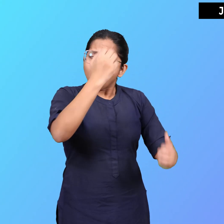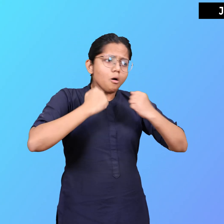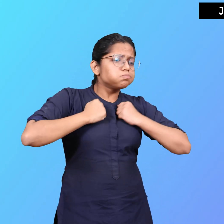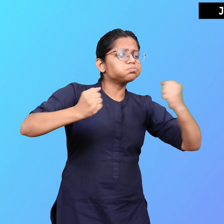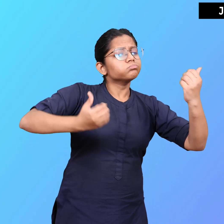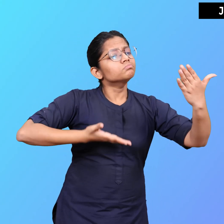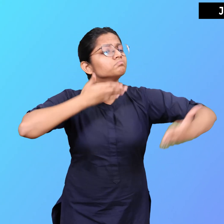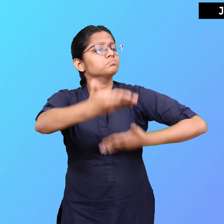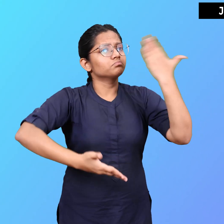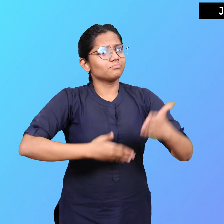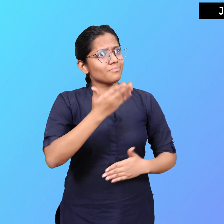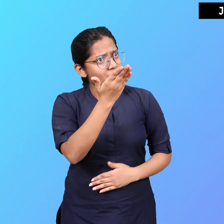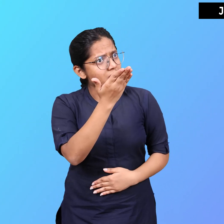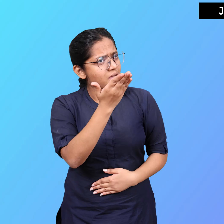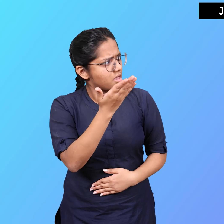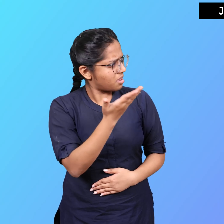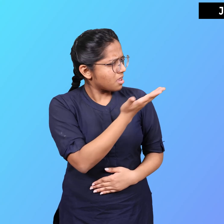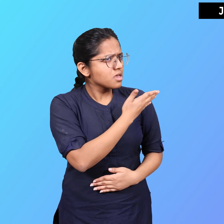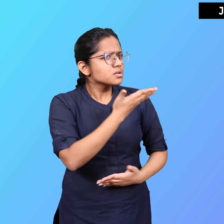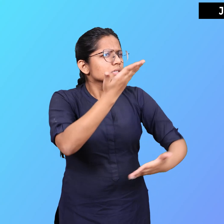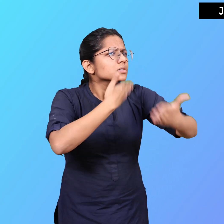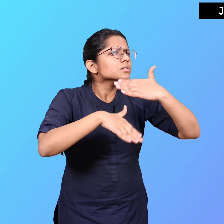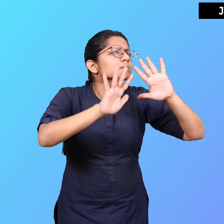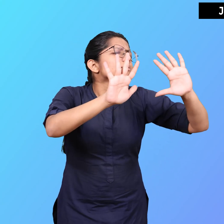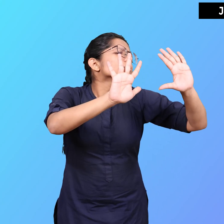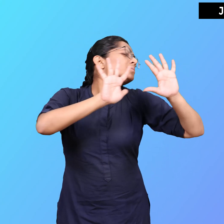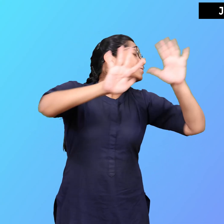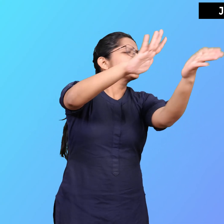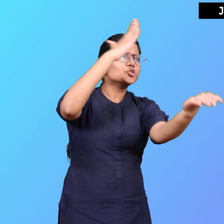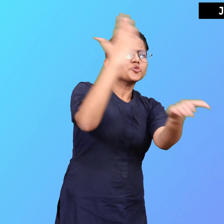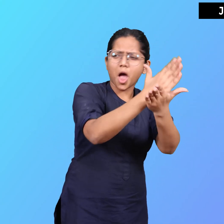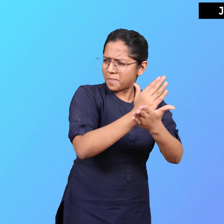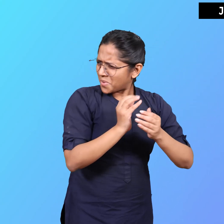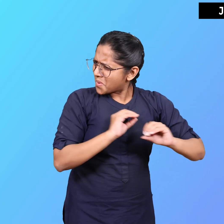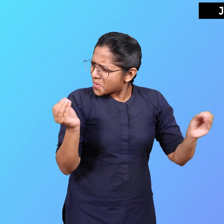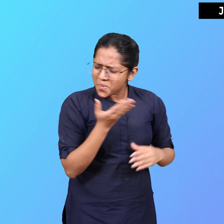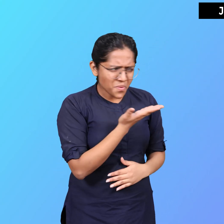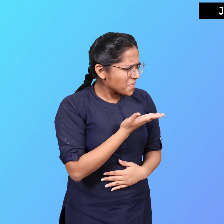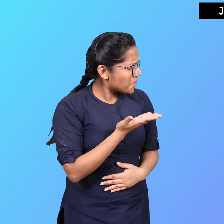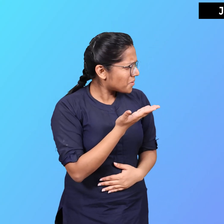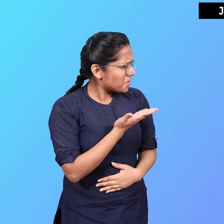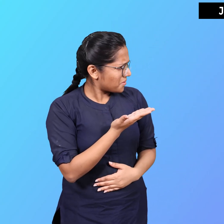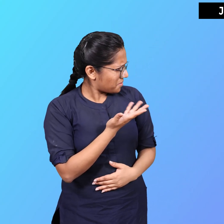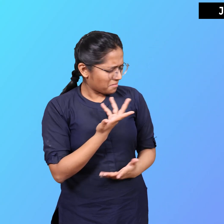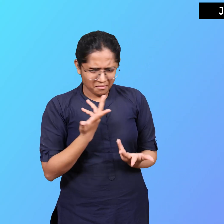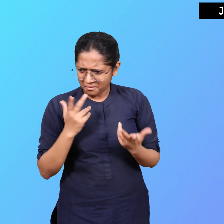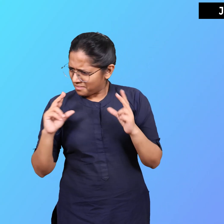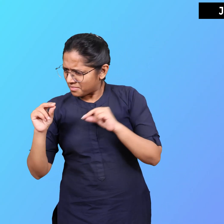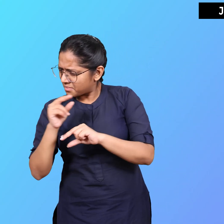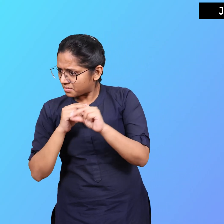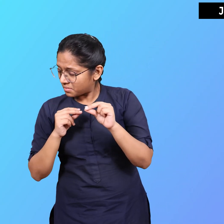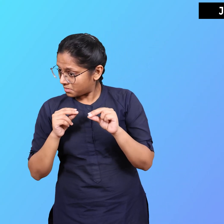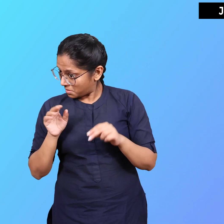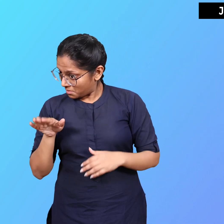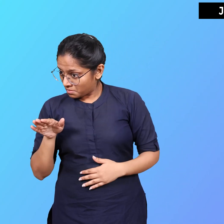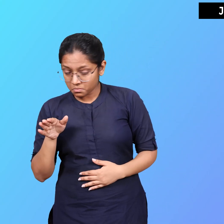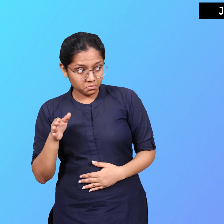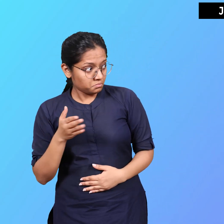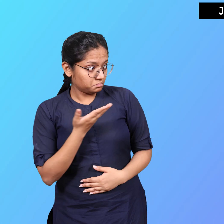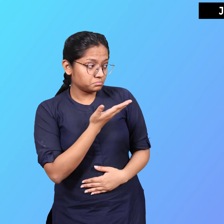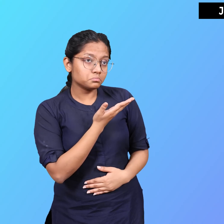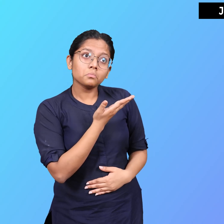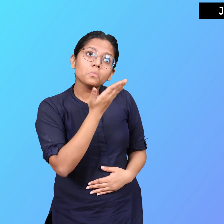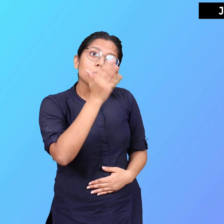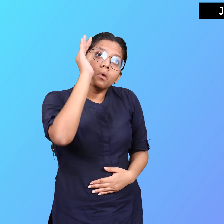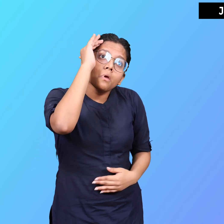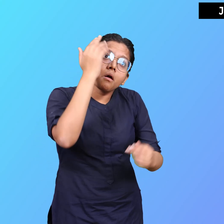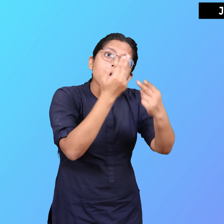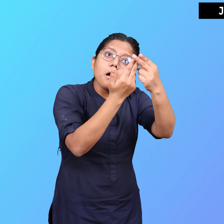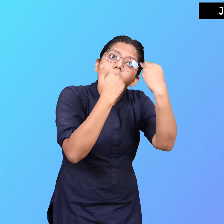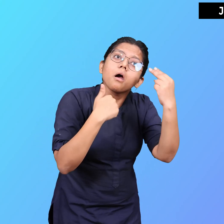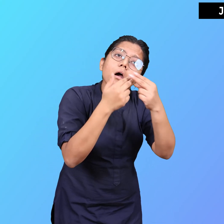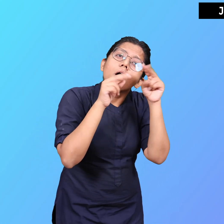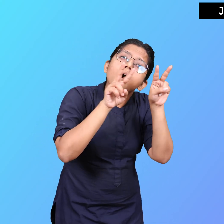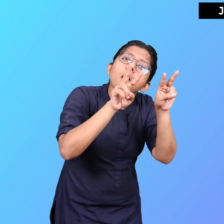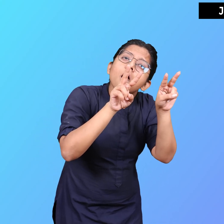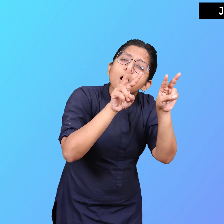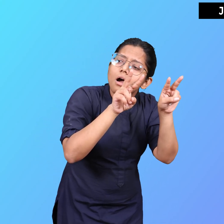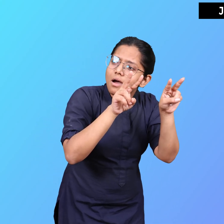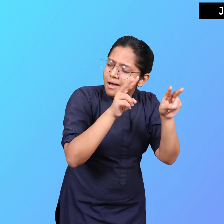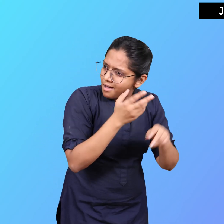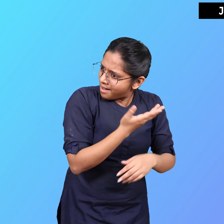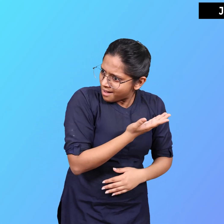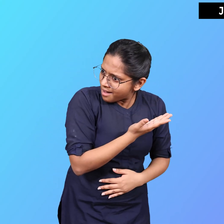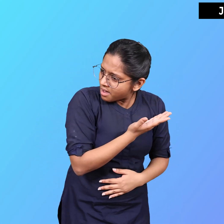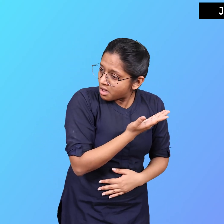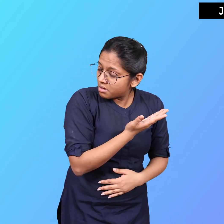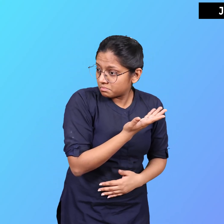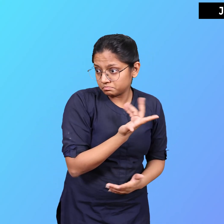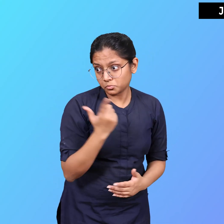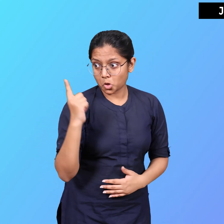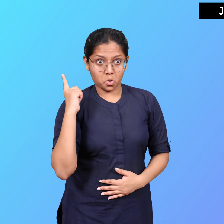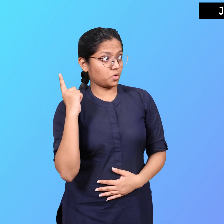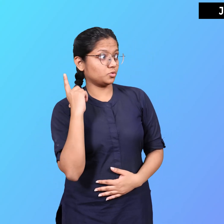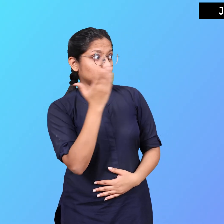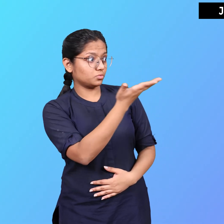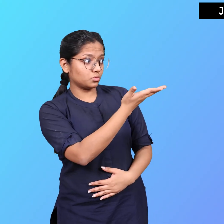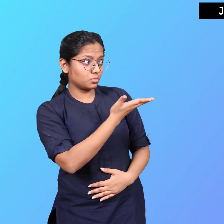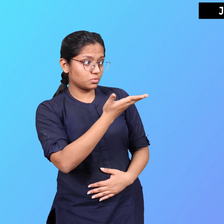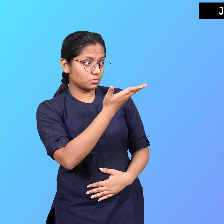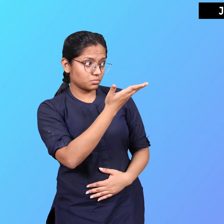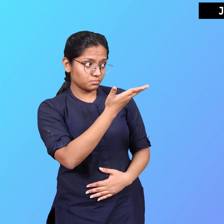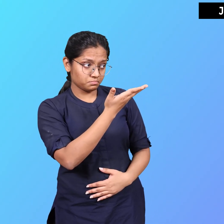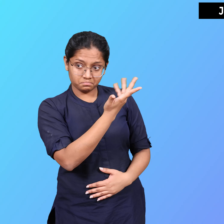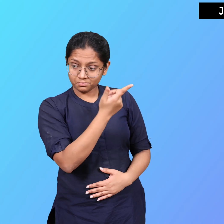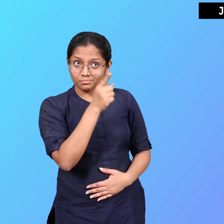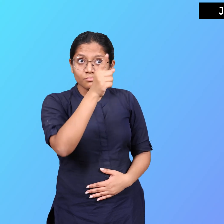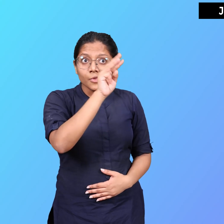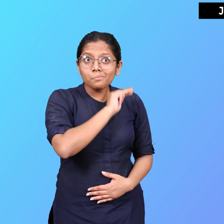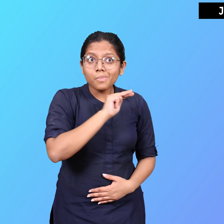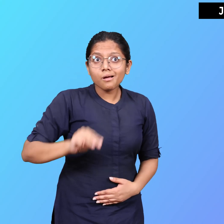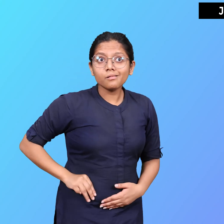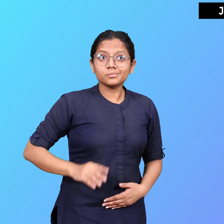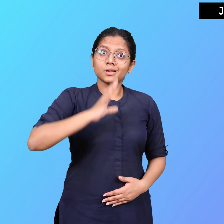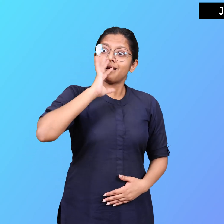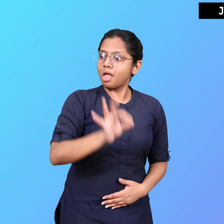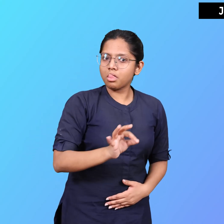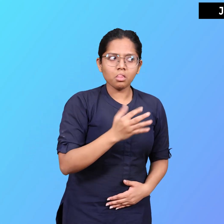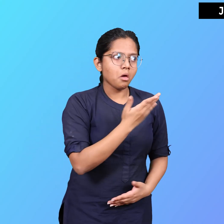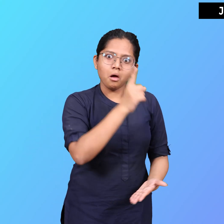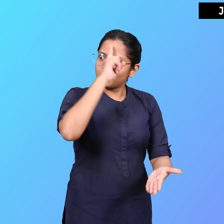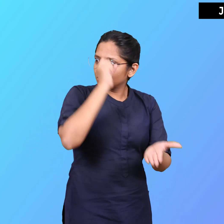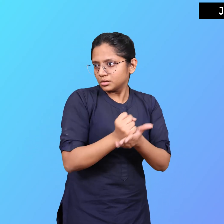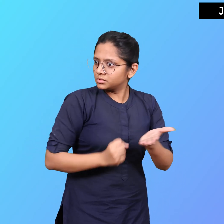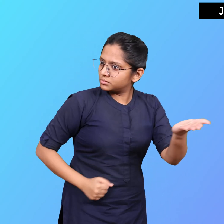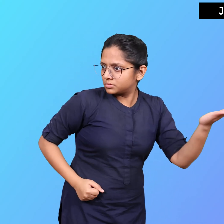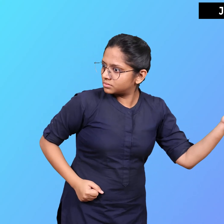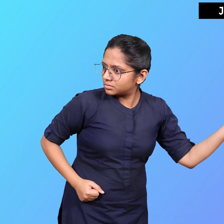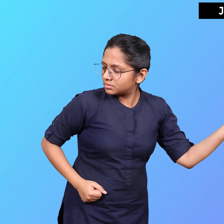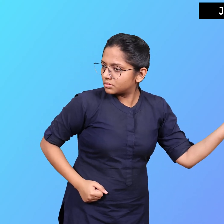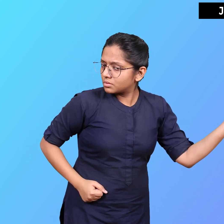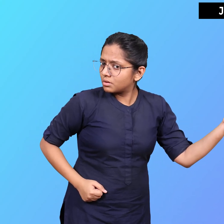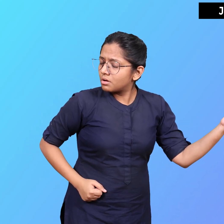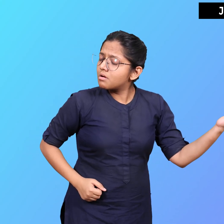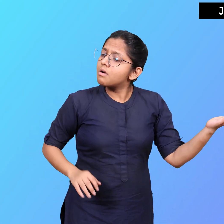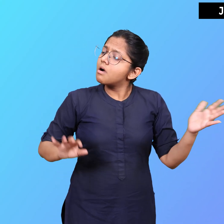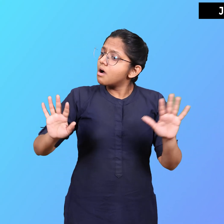But he is teaching where everyone can see and hear him. And no one is trying to stop him from teaching. Maybe the leaders have decided that he really is the Messiah.